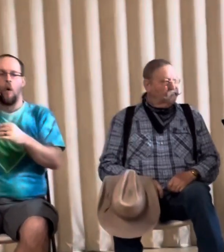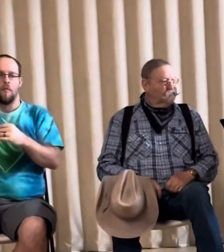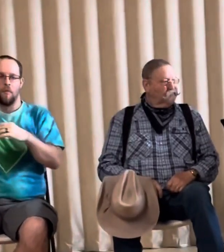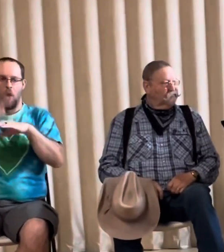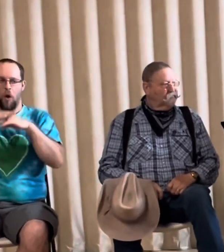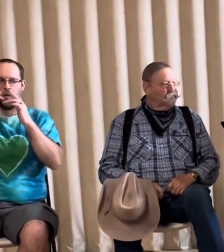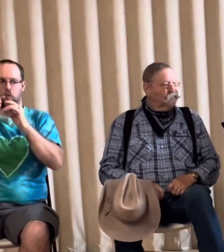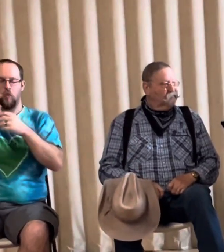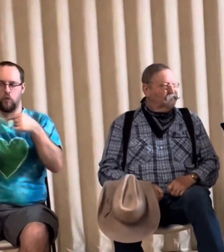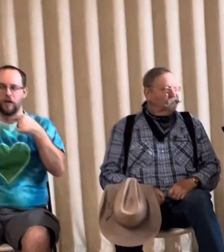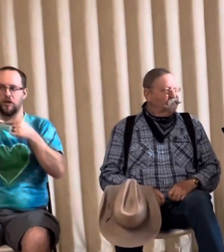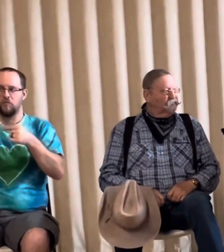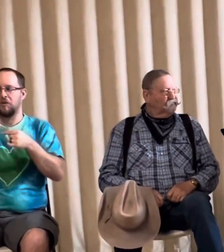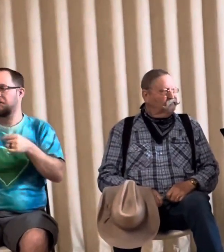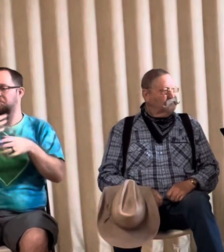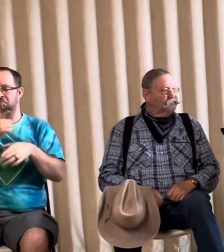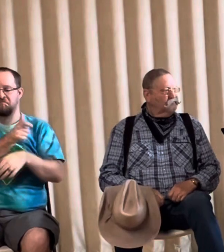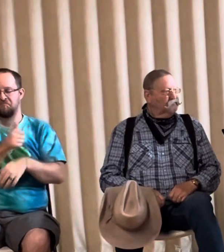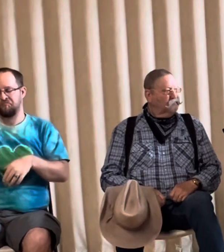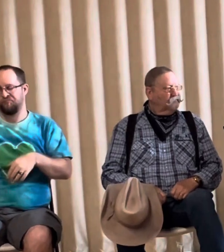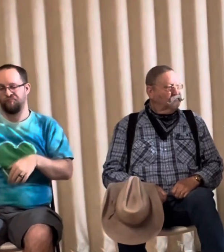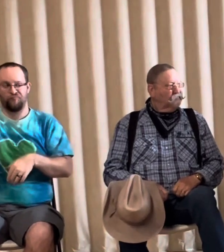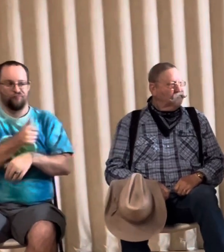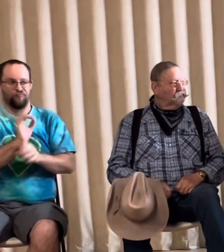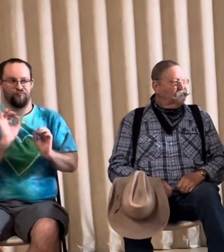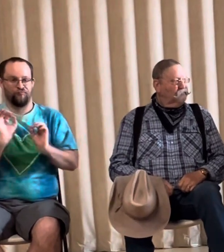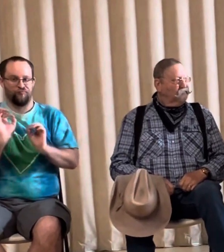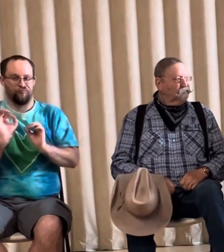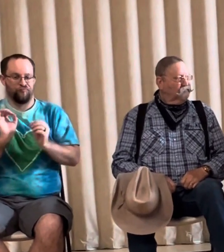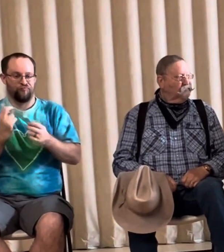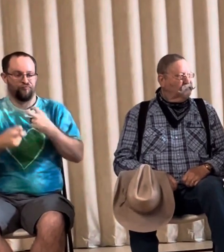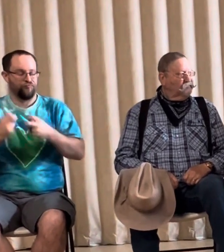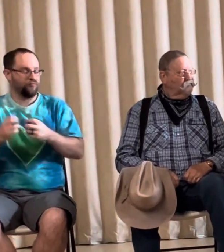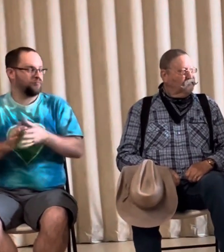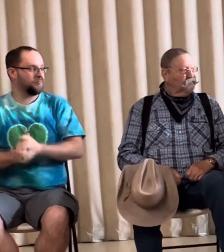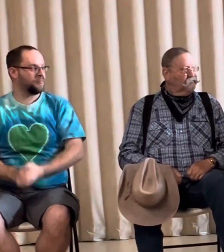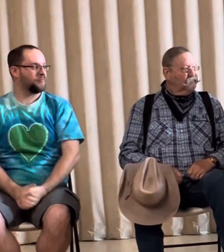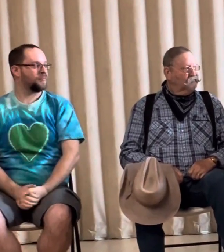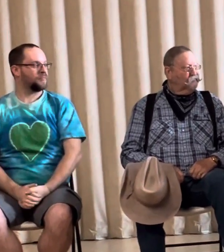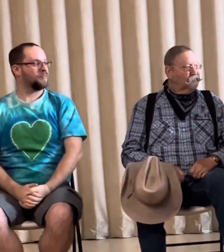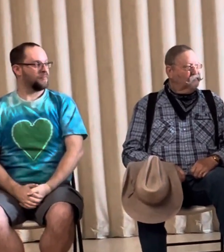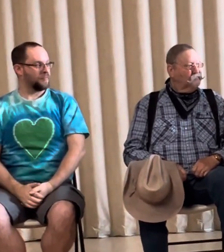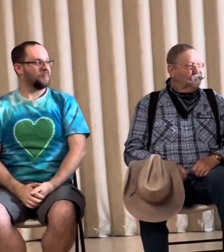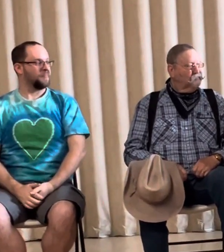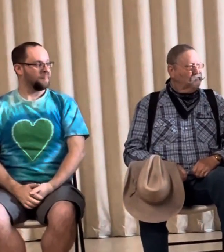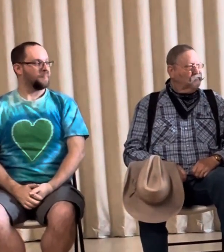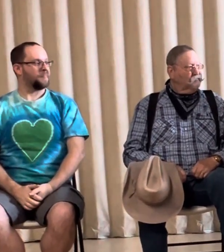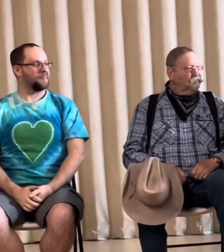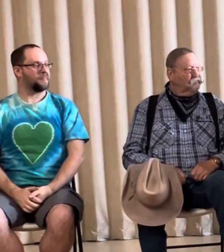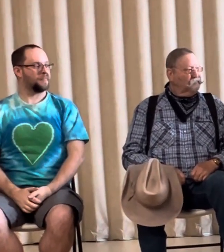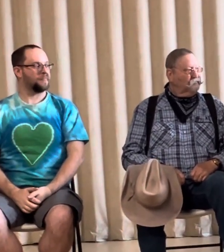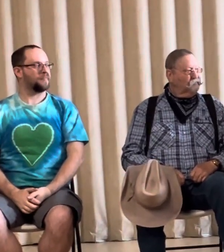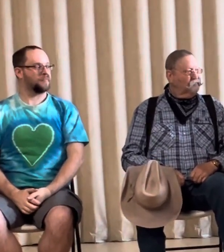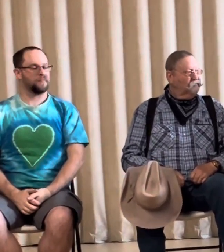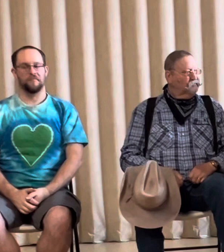take wherever we pleased." There's all their little adventures. CALI: That's their camper. BUSTER: In their RV camper! Yeah.